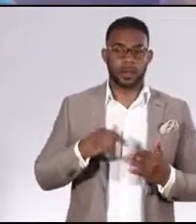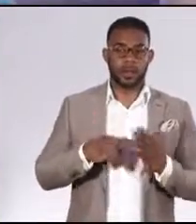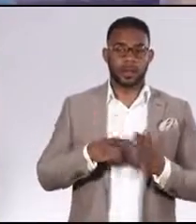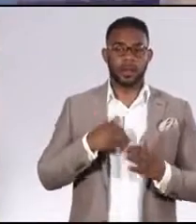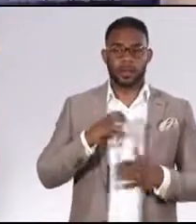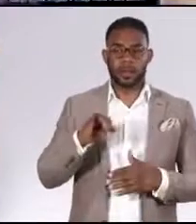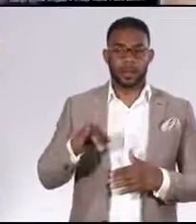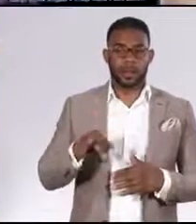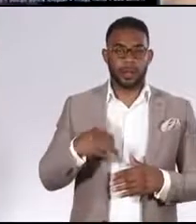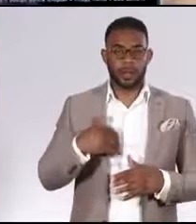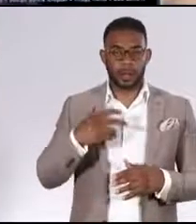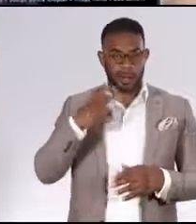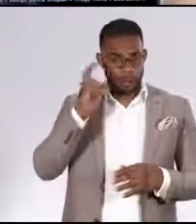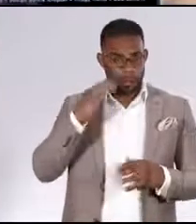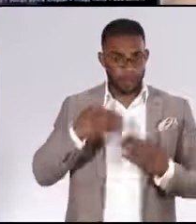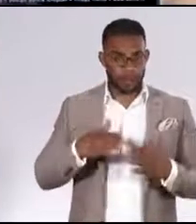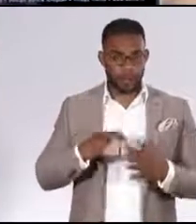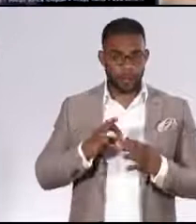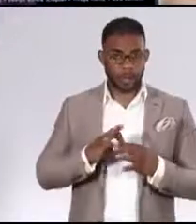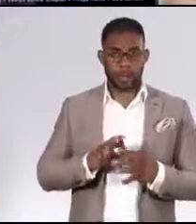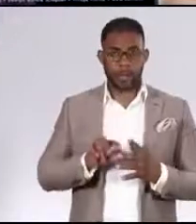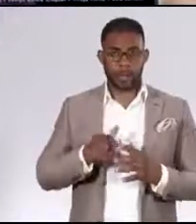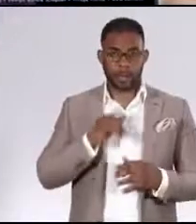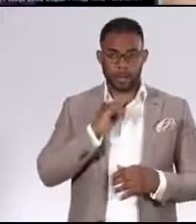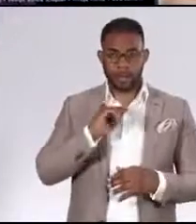my hearing loss started when I was 25 years old.